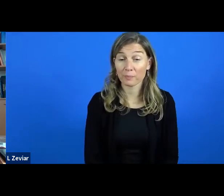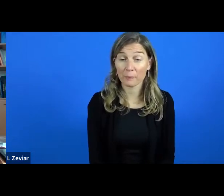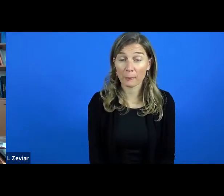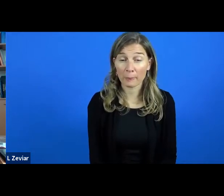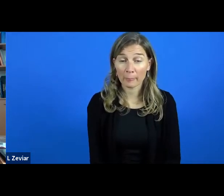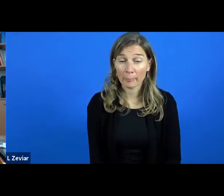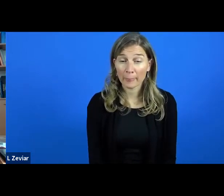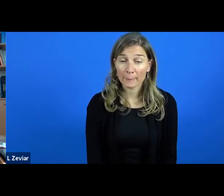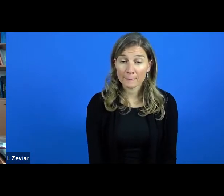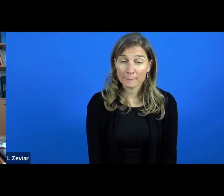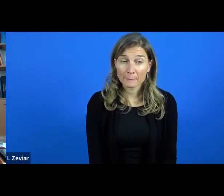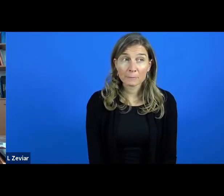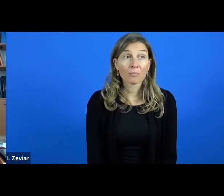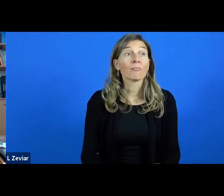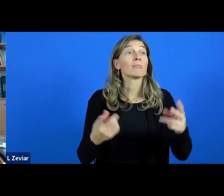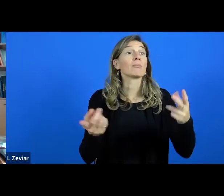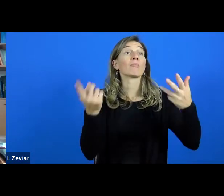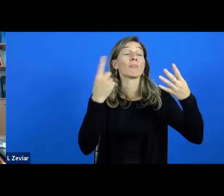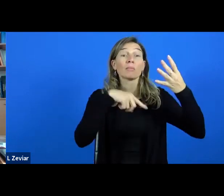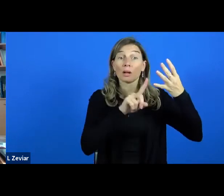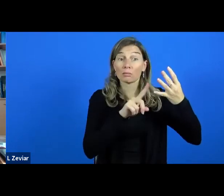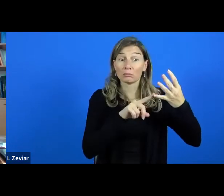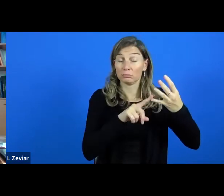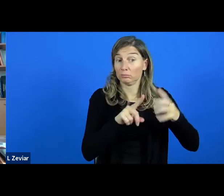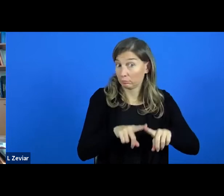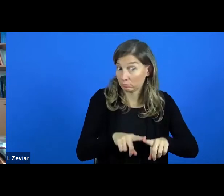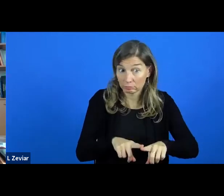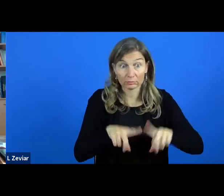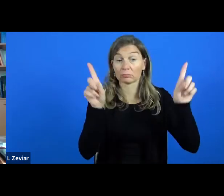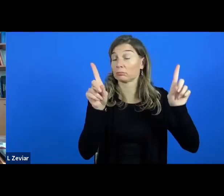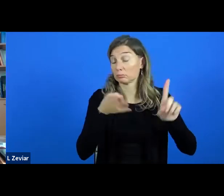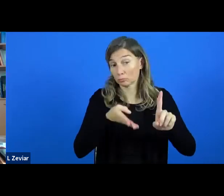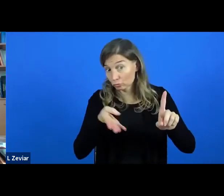And then another different subject we have many investigations